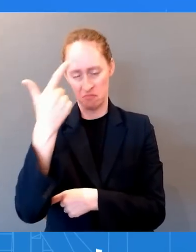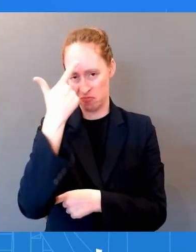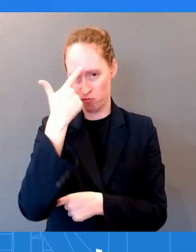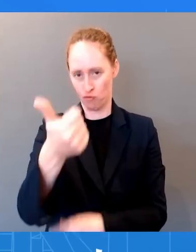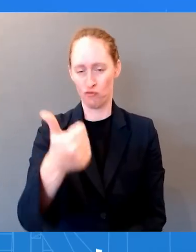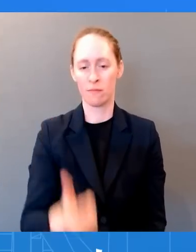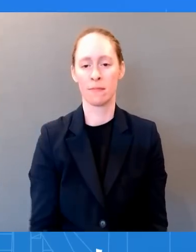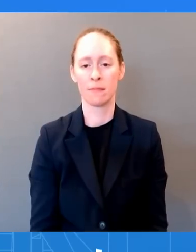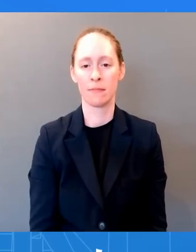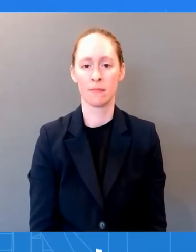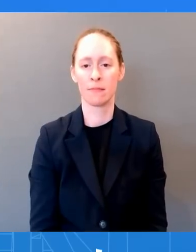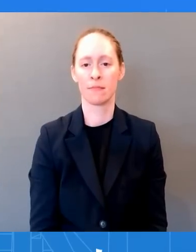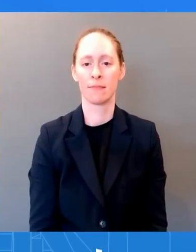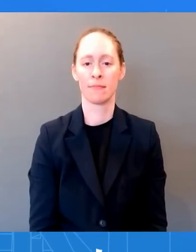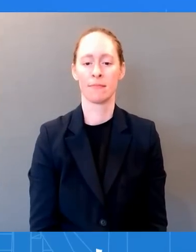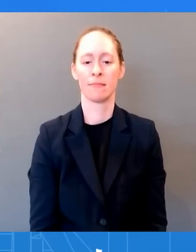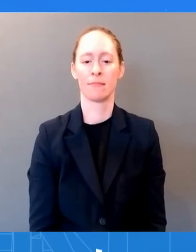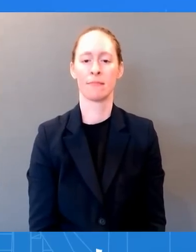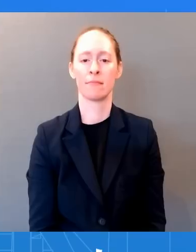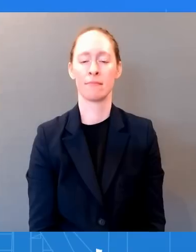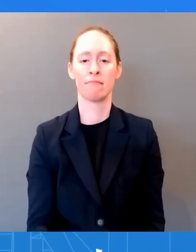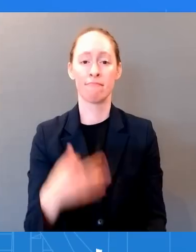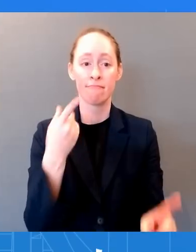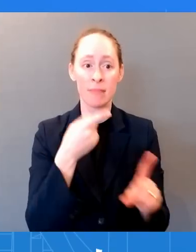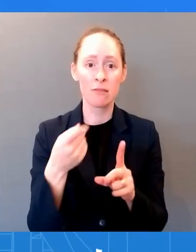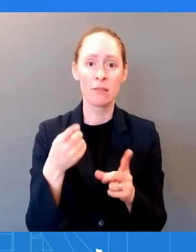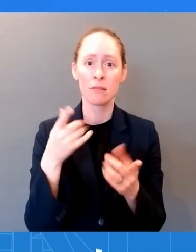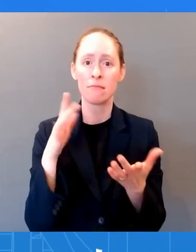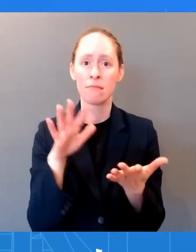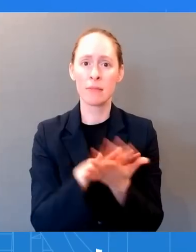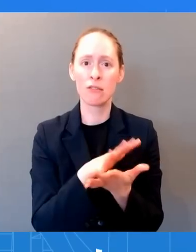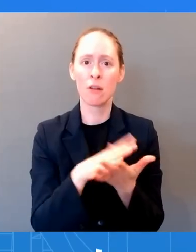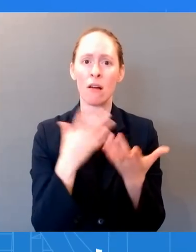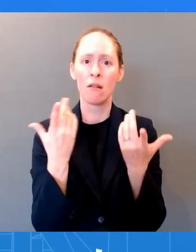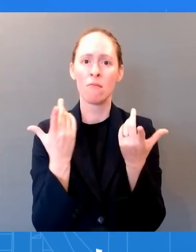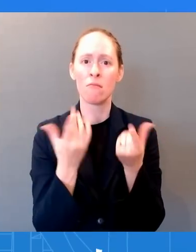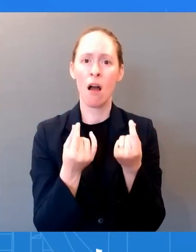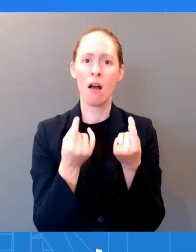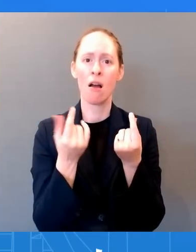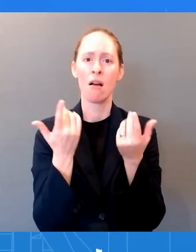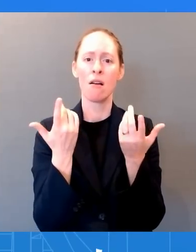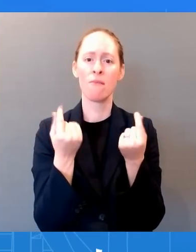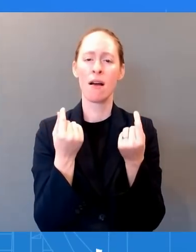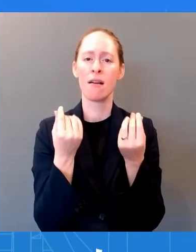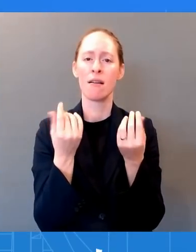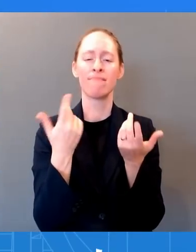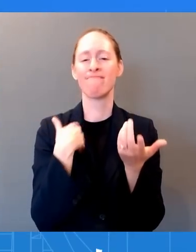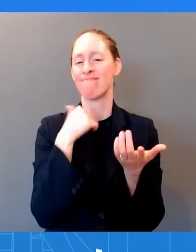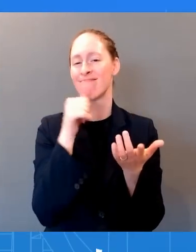We're just not going to speak to this. This is an assessment that ODNI is doing.